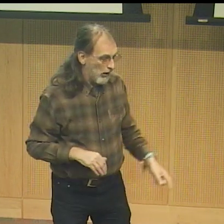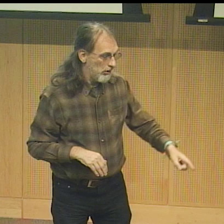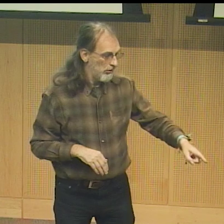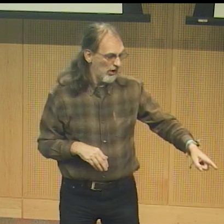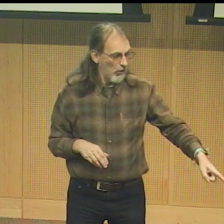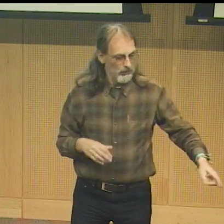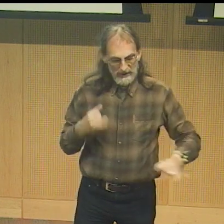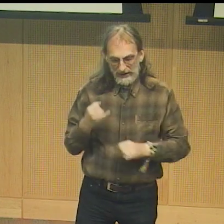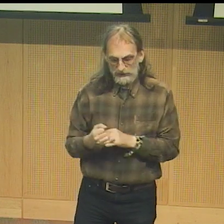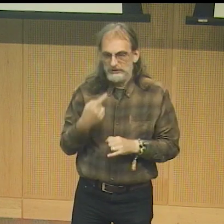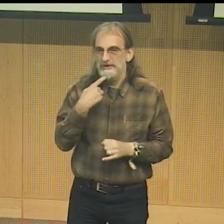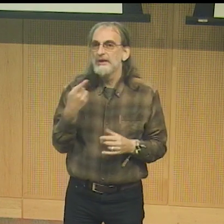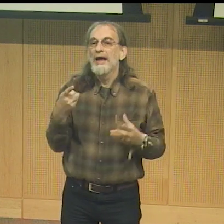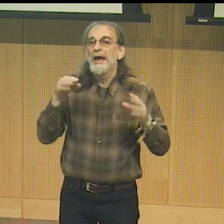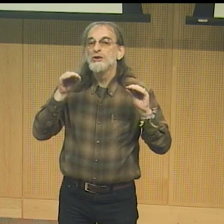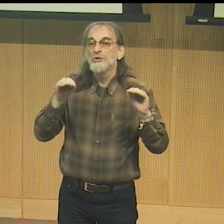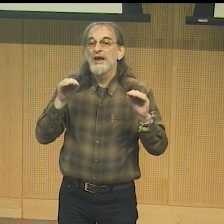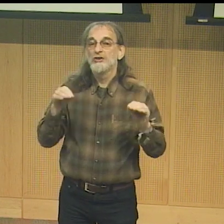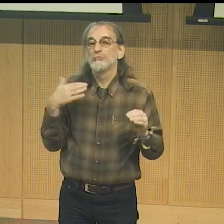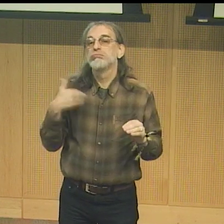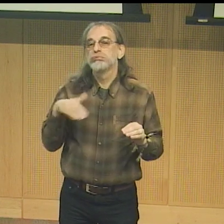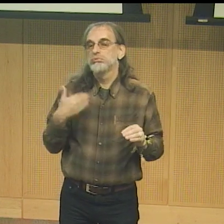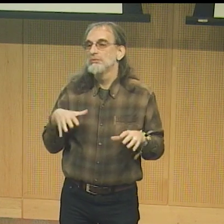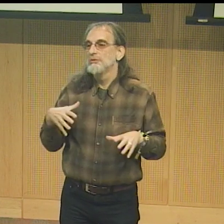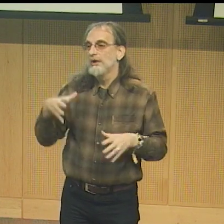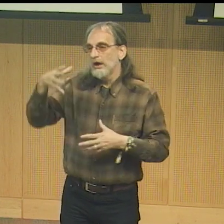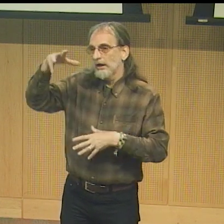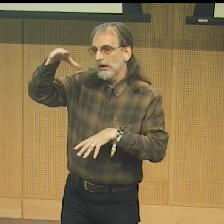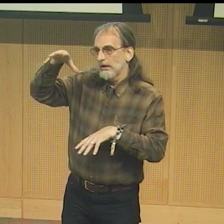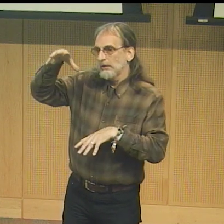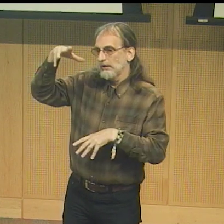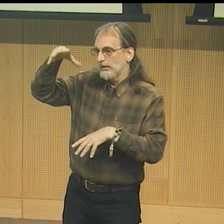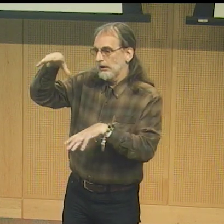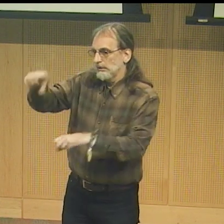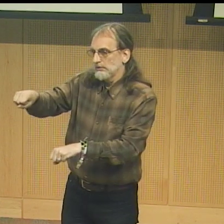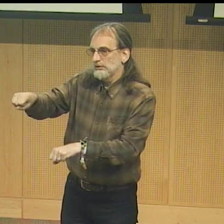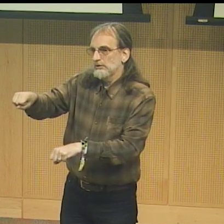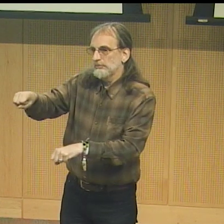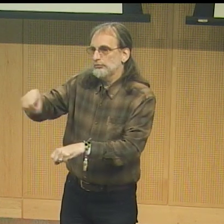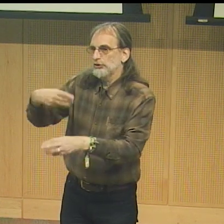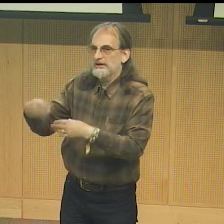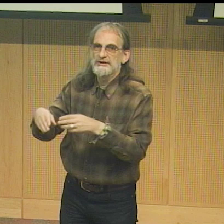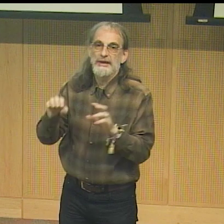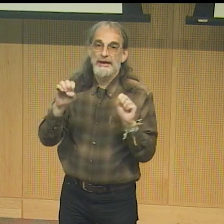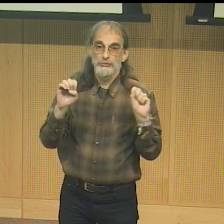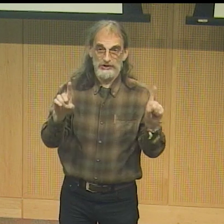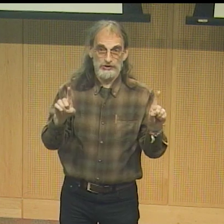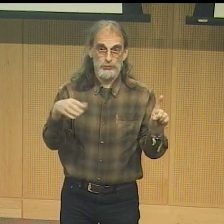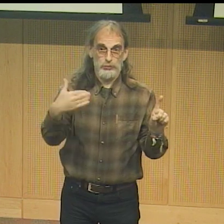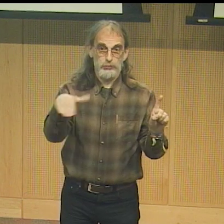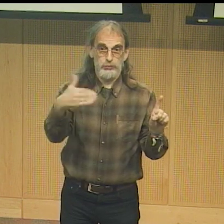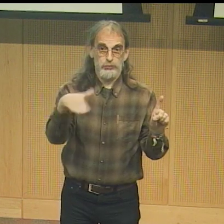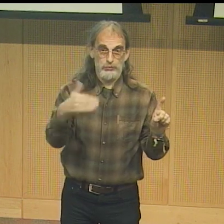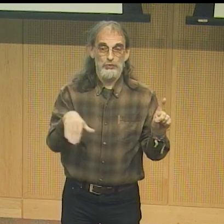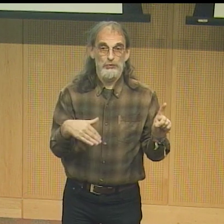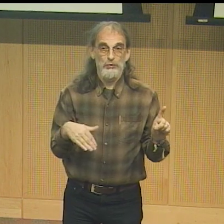Education has been an unfortunate result of colonization and the colonization